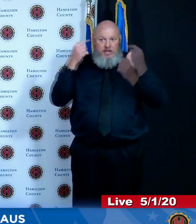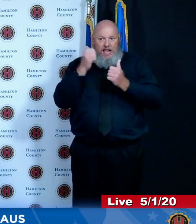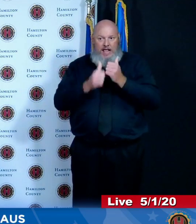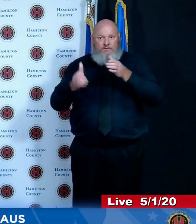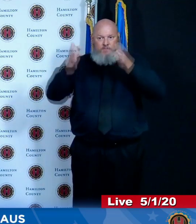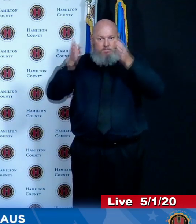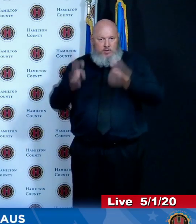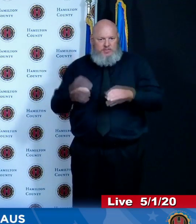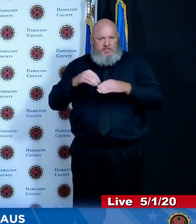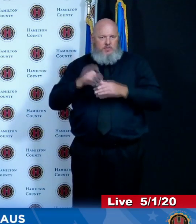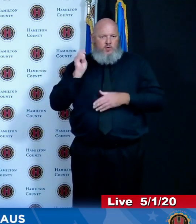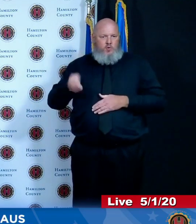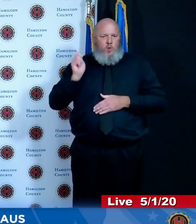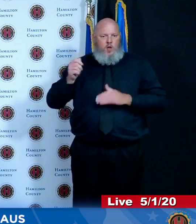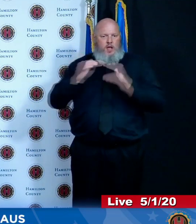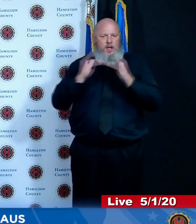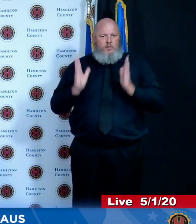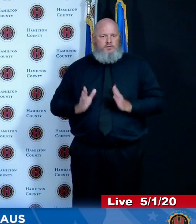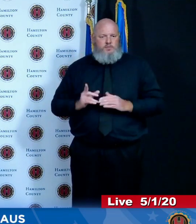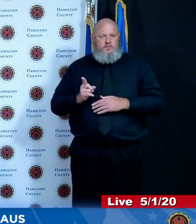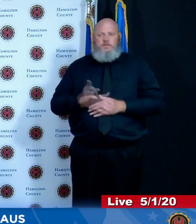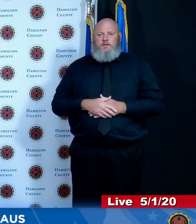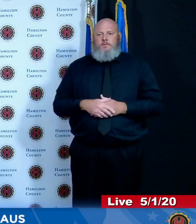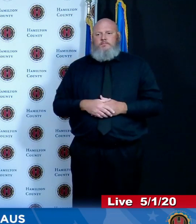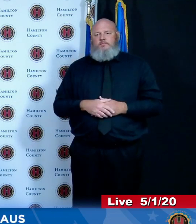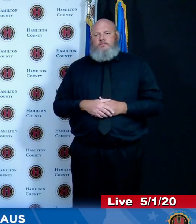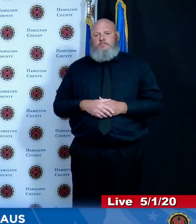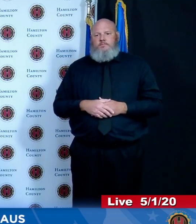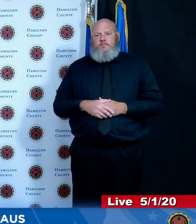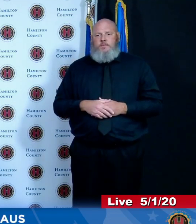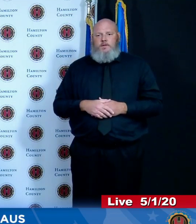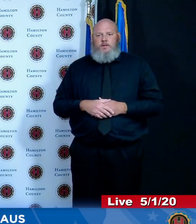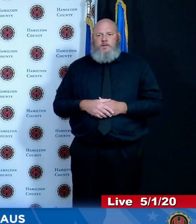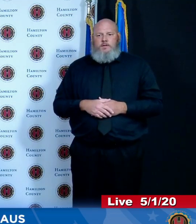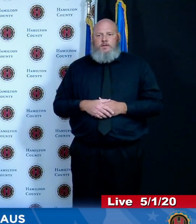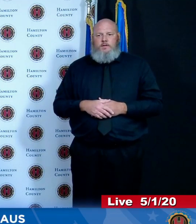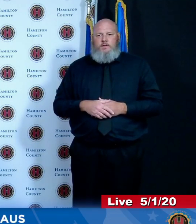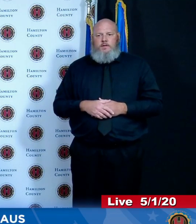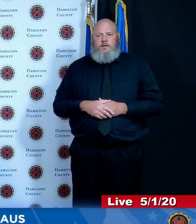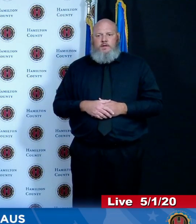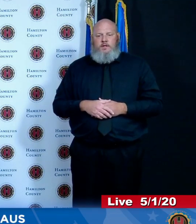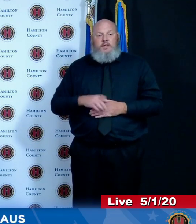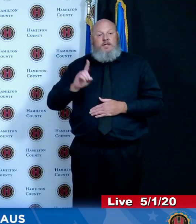Township Trustee Rose Stertz and her sewing group from making masks for JFS case